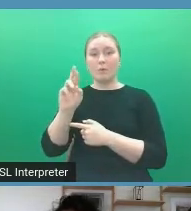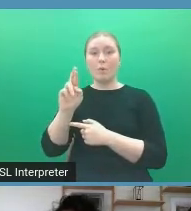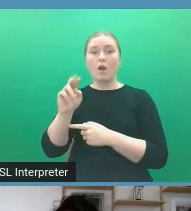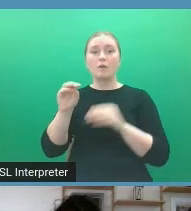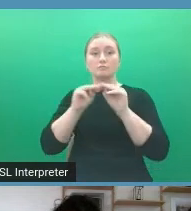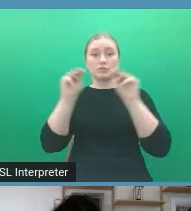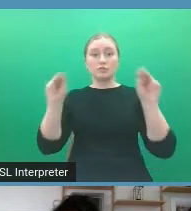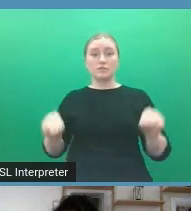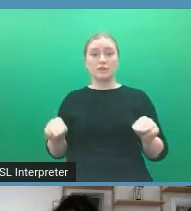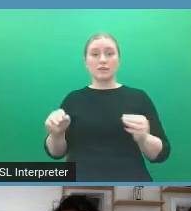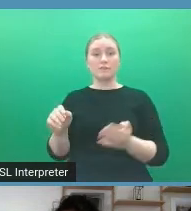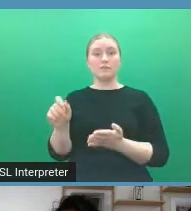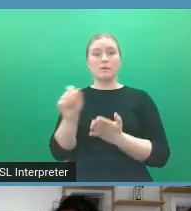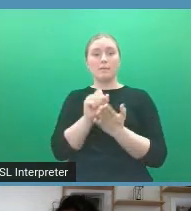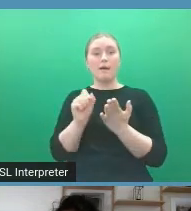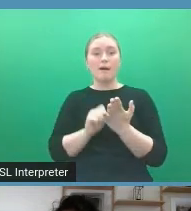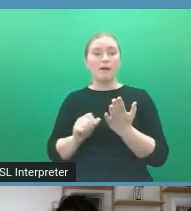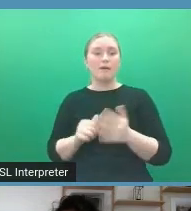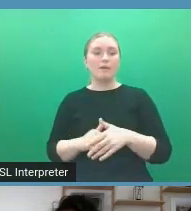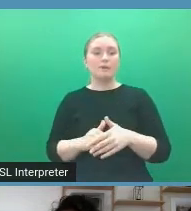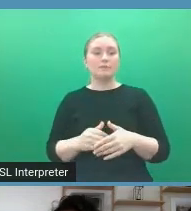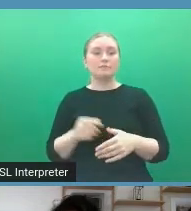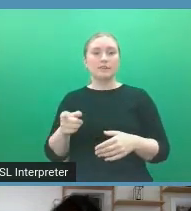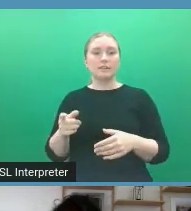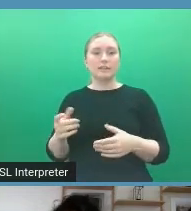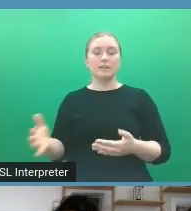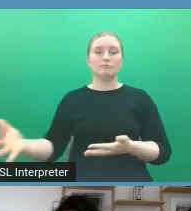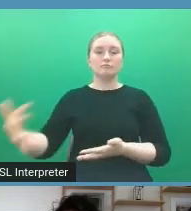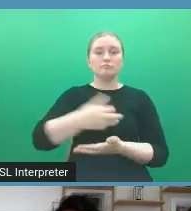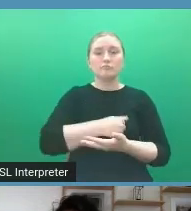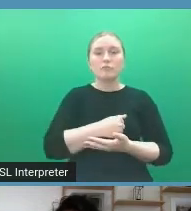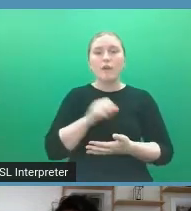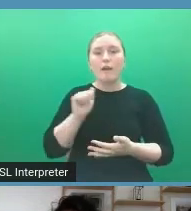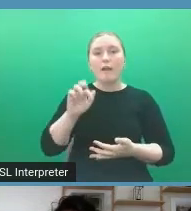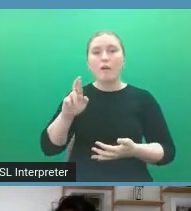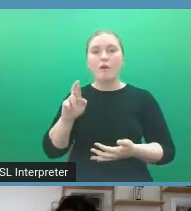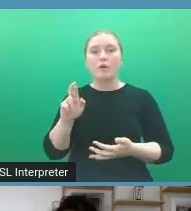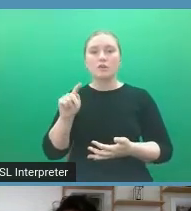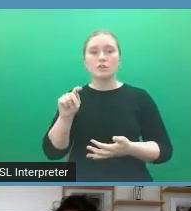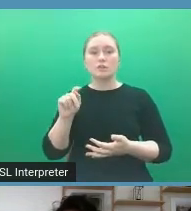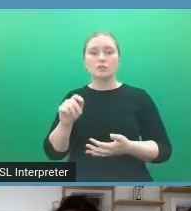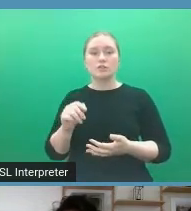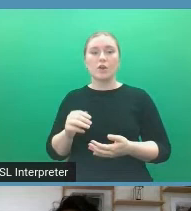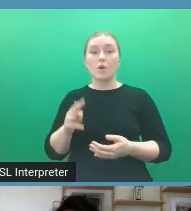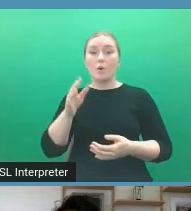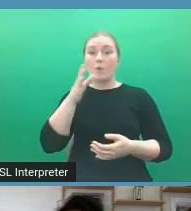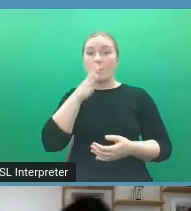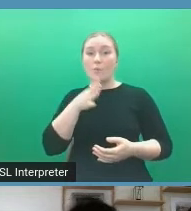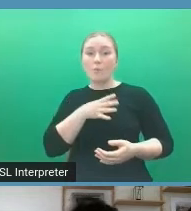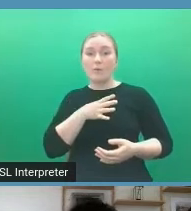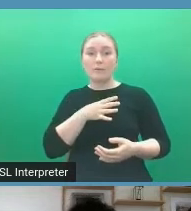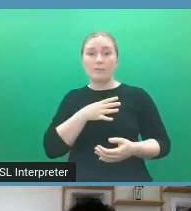where they only collected new art from women artists. They were trying to balance and make a